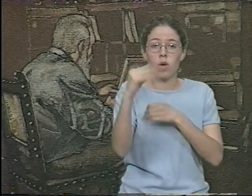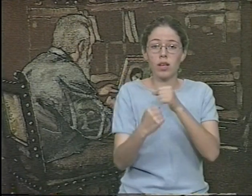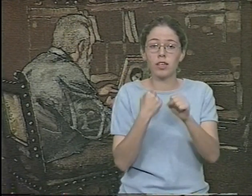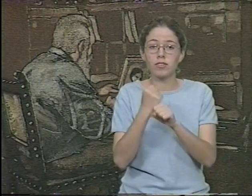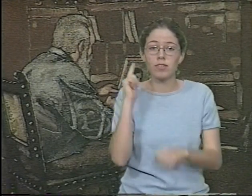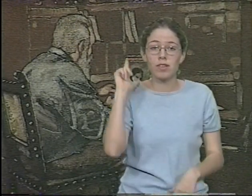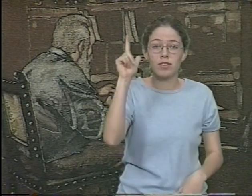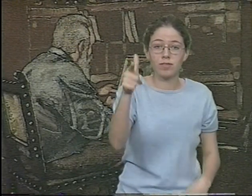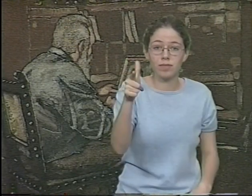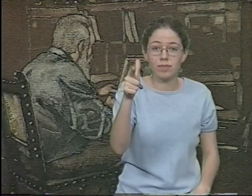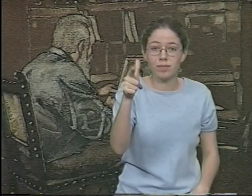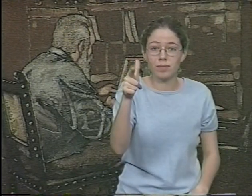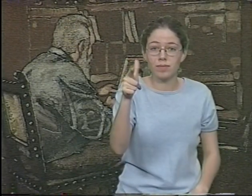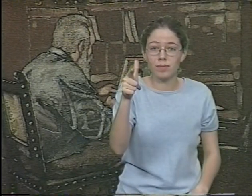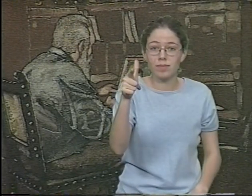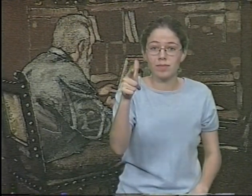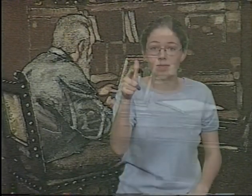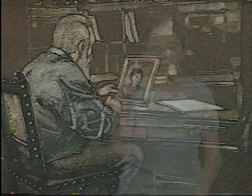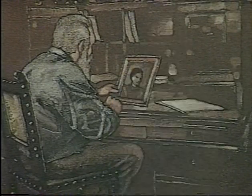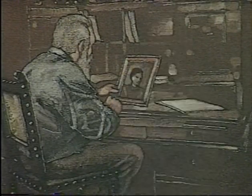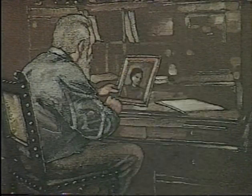outdoors until his own death four years later.